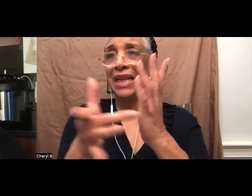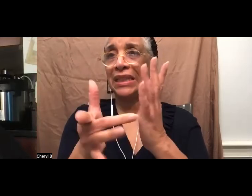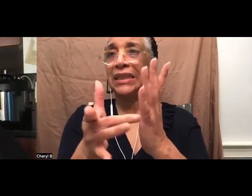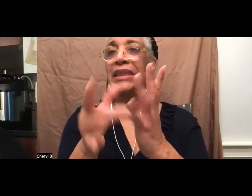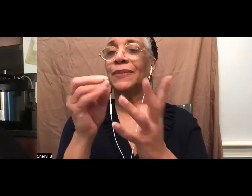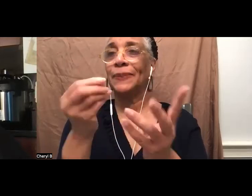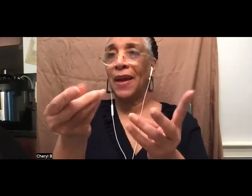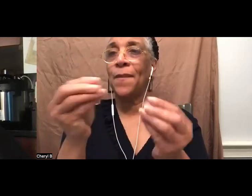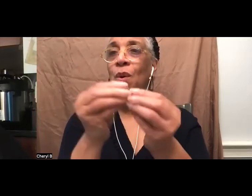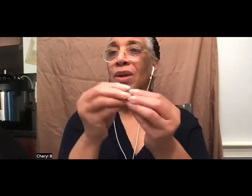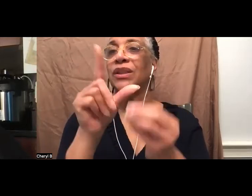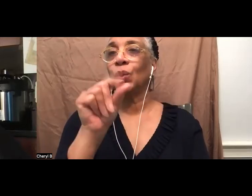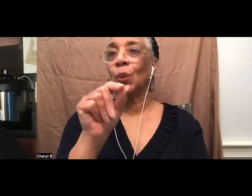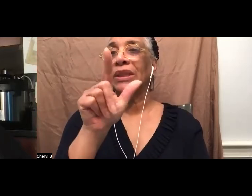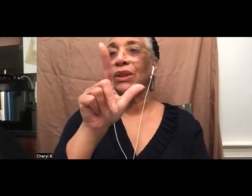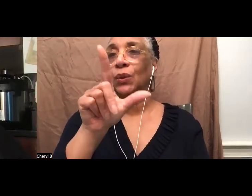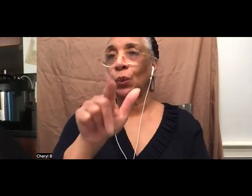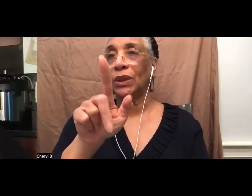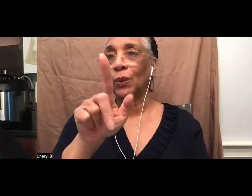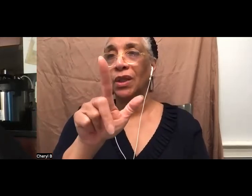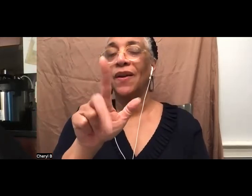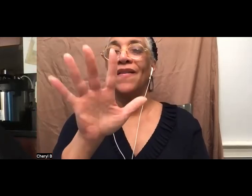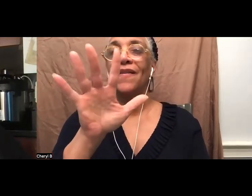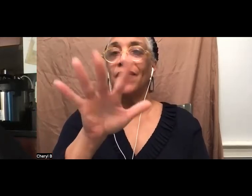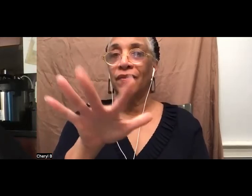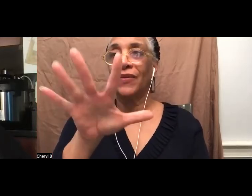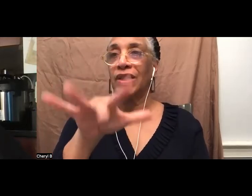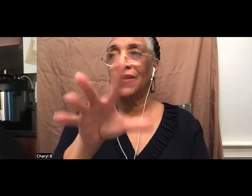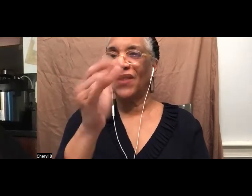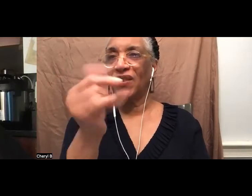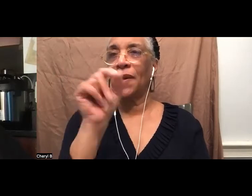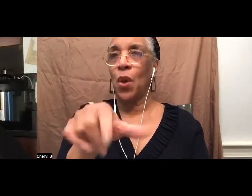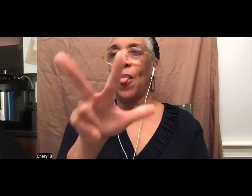About 43% of US arms exports goes to the